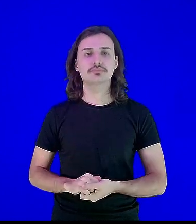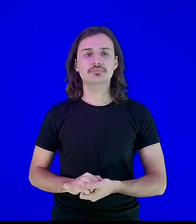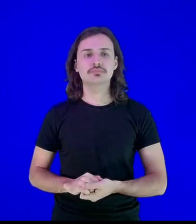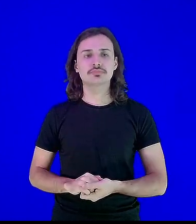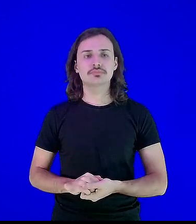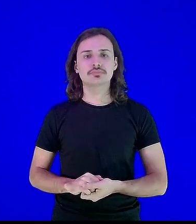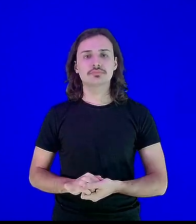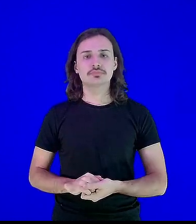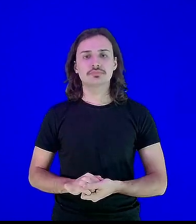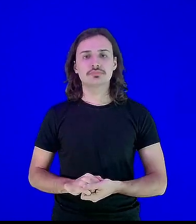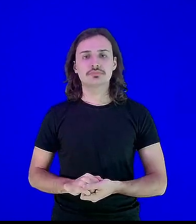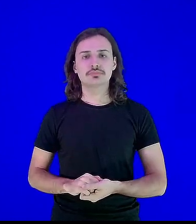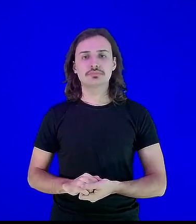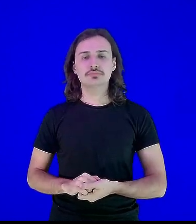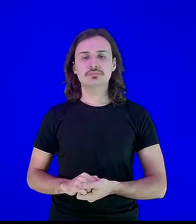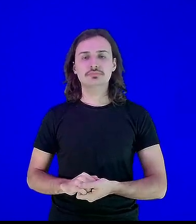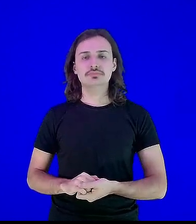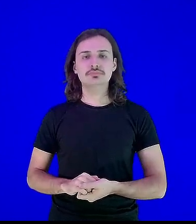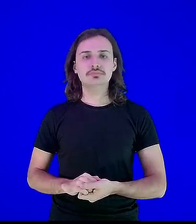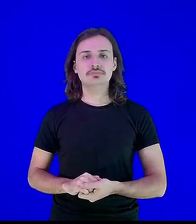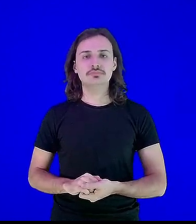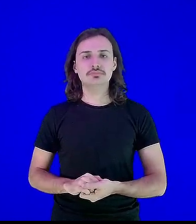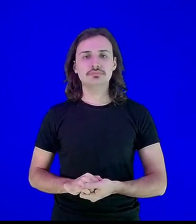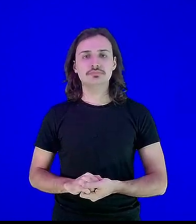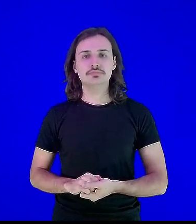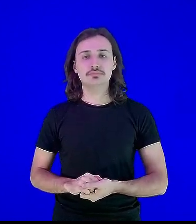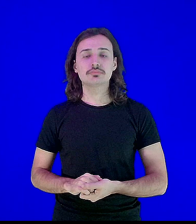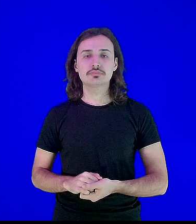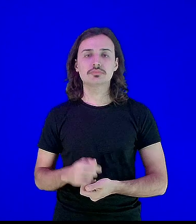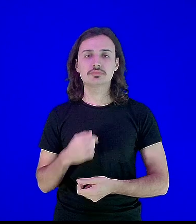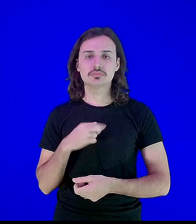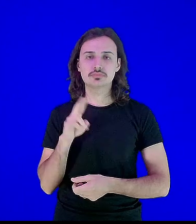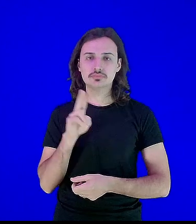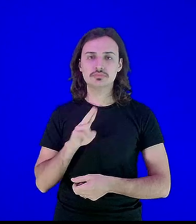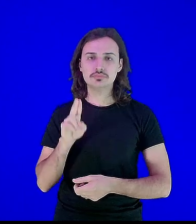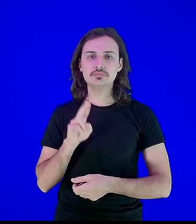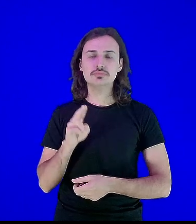I tried to use some of the links from the documentation Steve produced